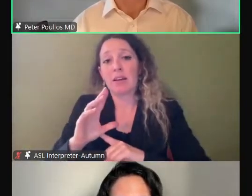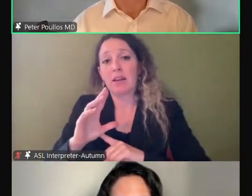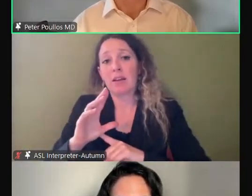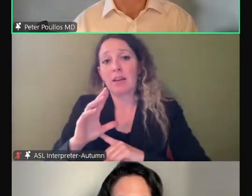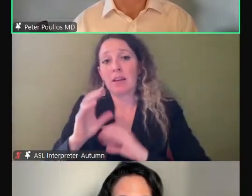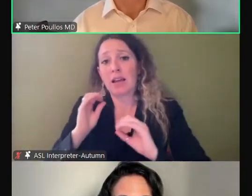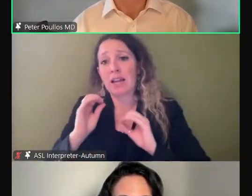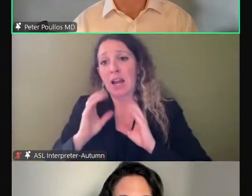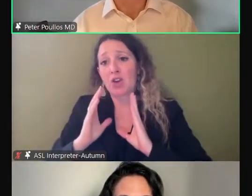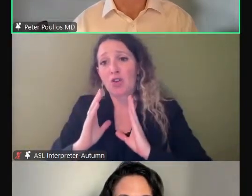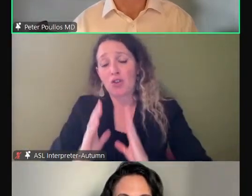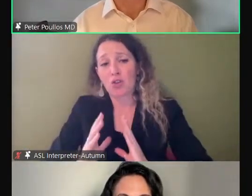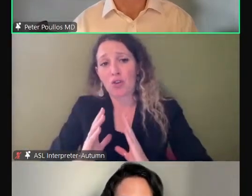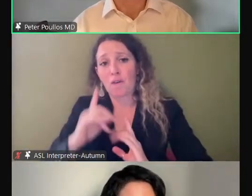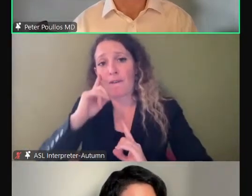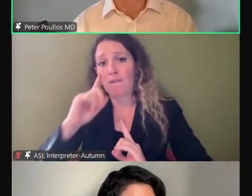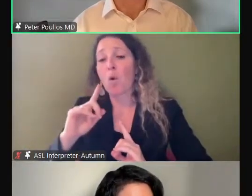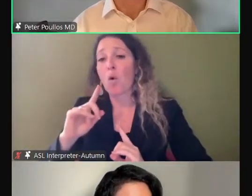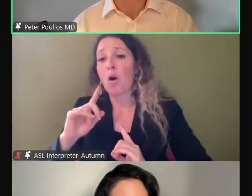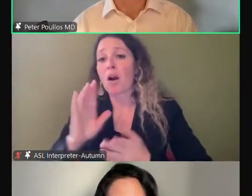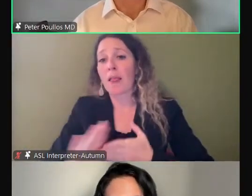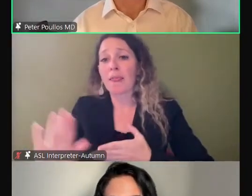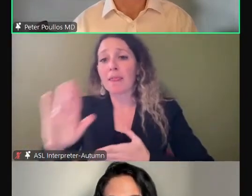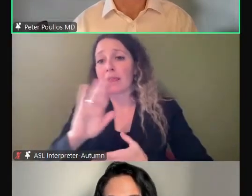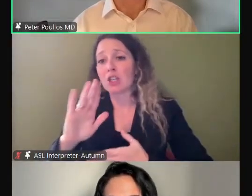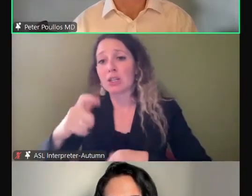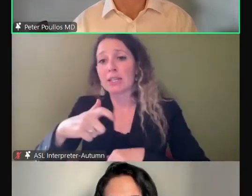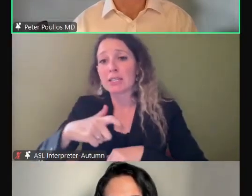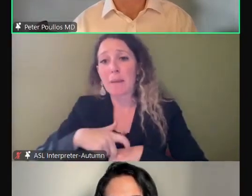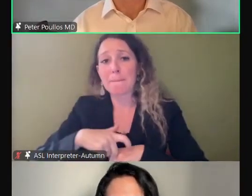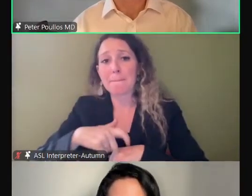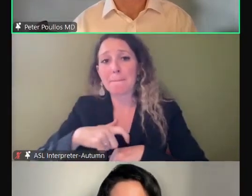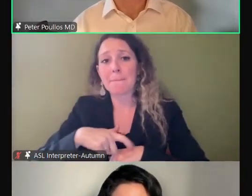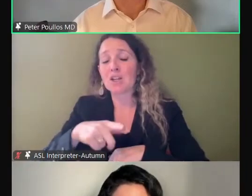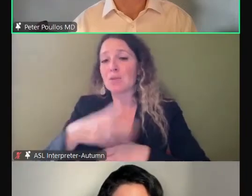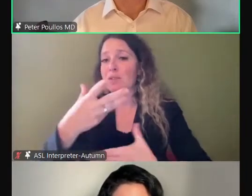She's an alum of the Maggie L Walker Governor's School for Government and International